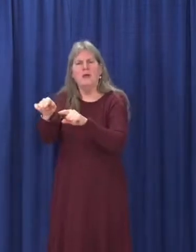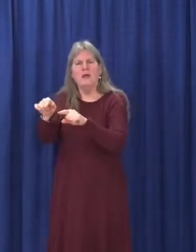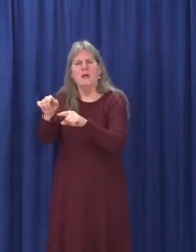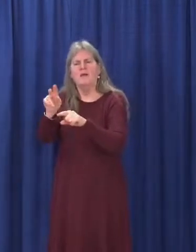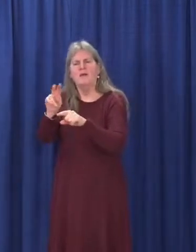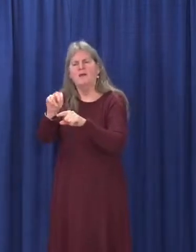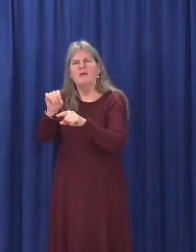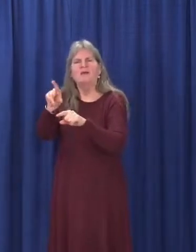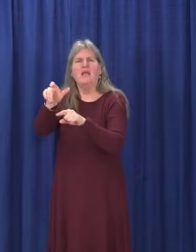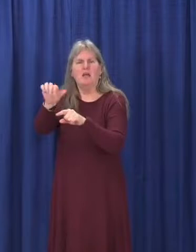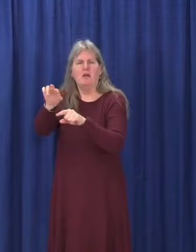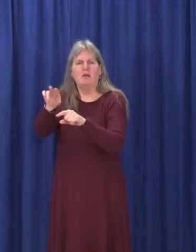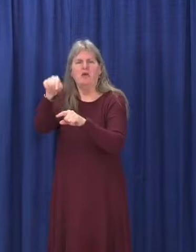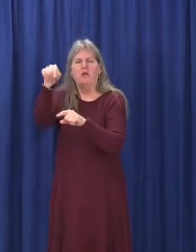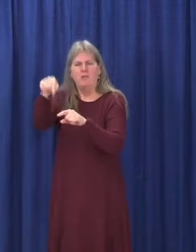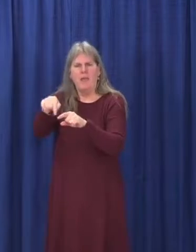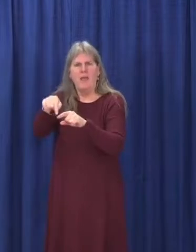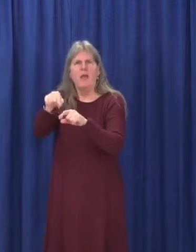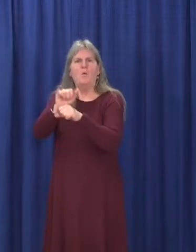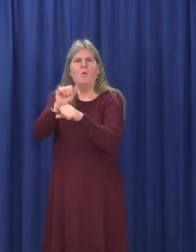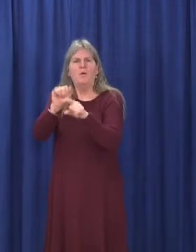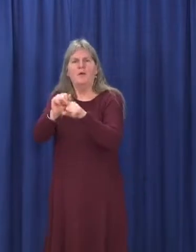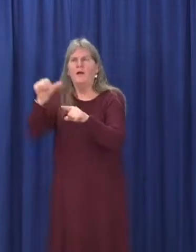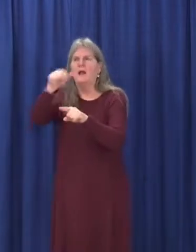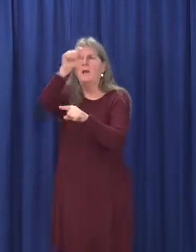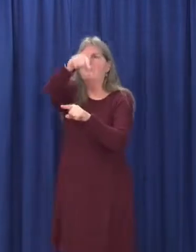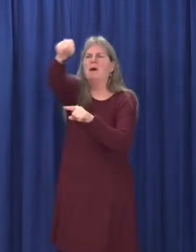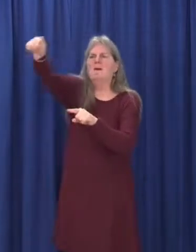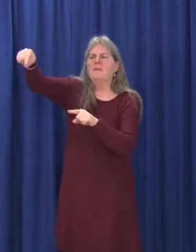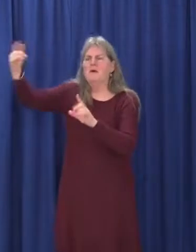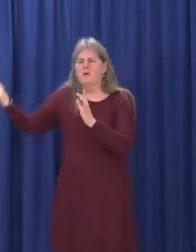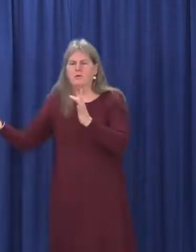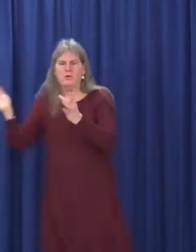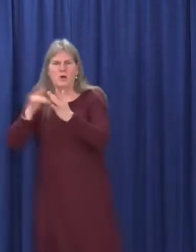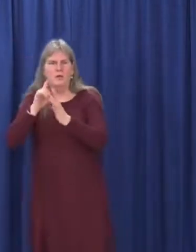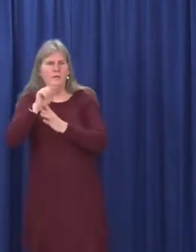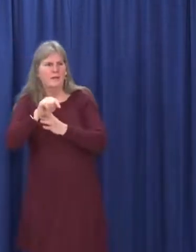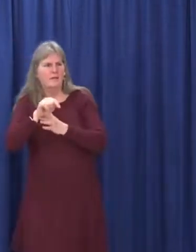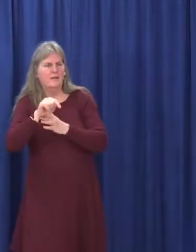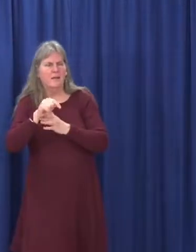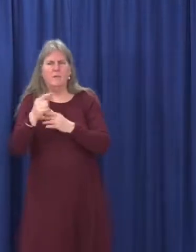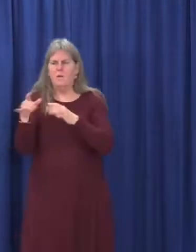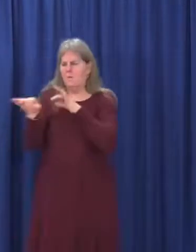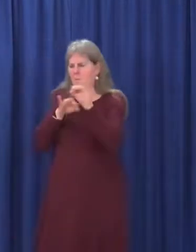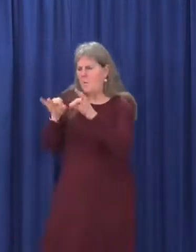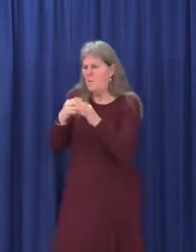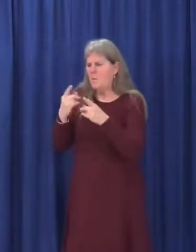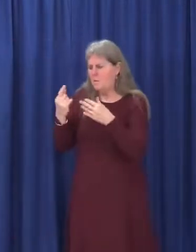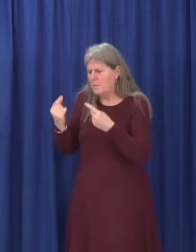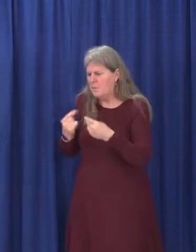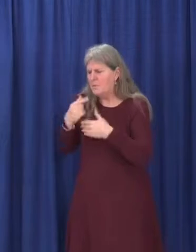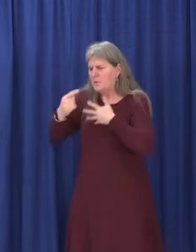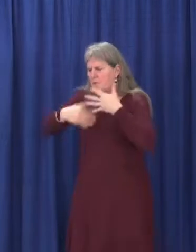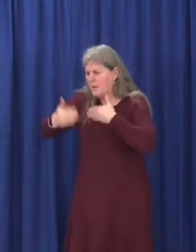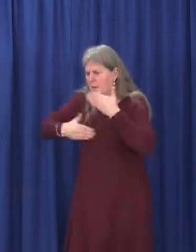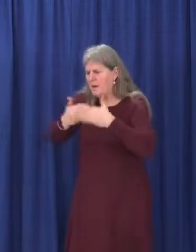to support both the tourism sector and the hospitality sector. And so, if there's folks listening today, and they want to be able to get a bit more support and help